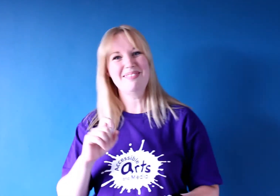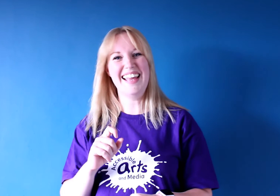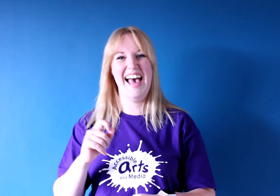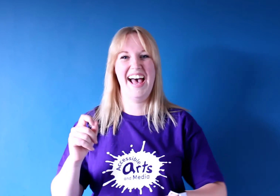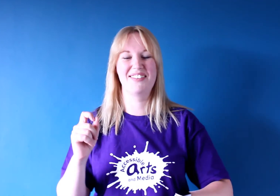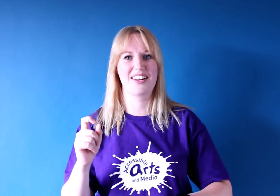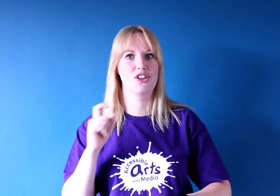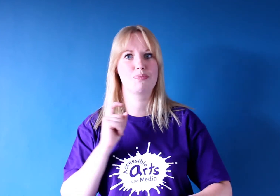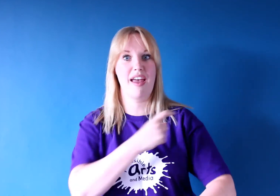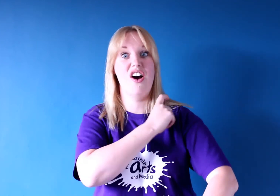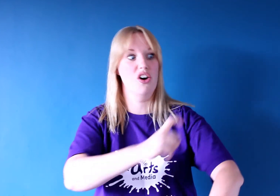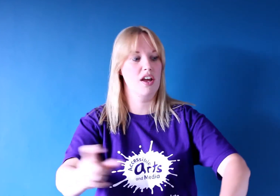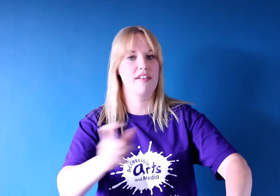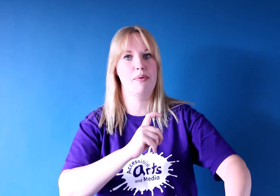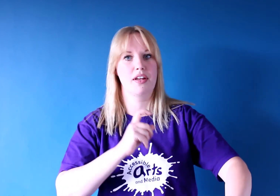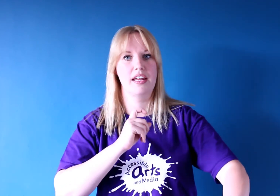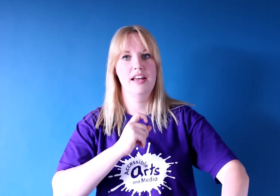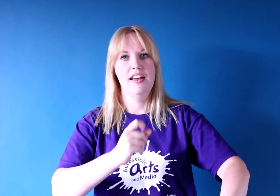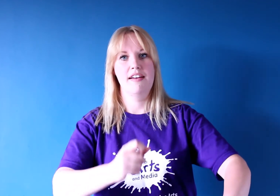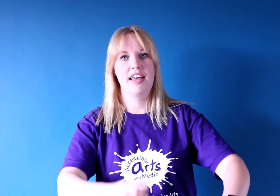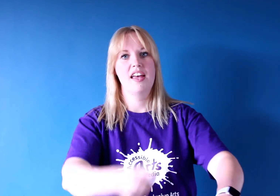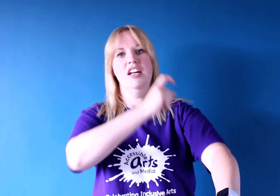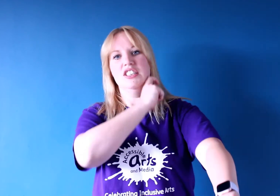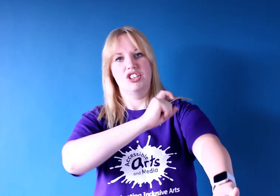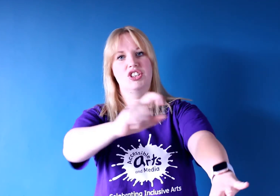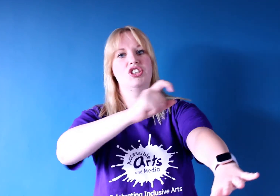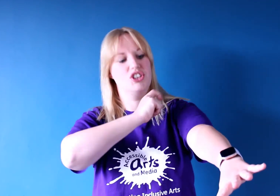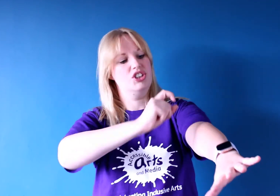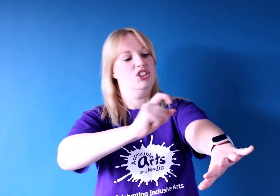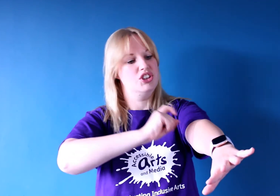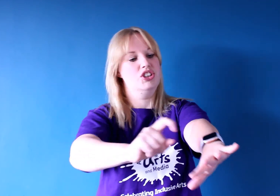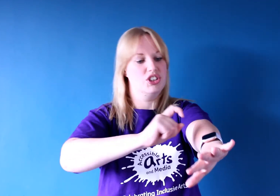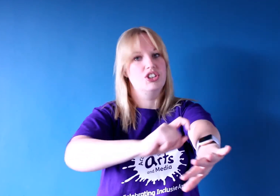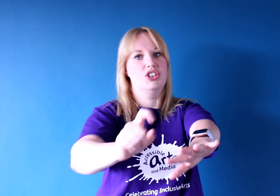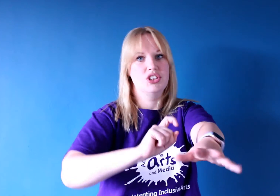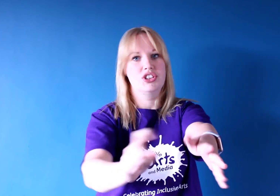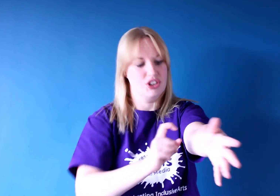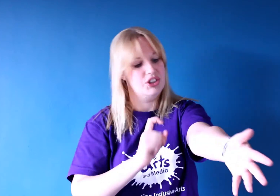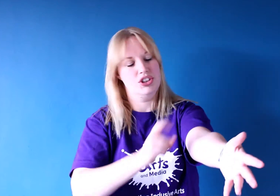And we’re going to spray it all over our body. Ready? Tsshhh